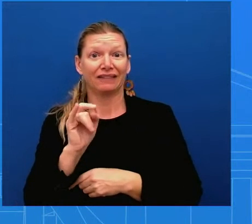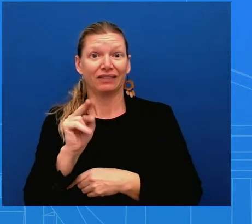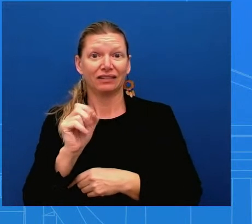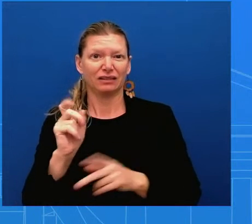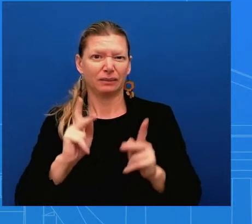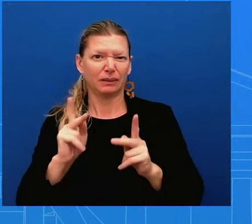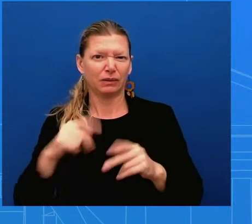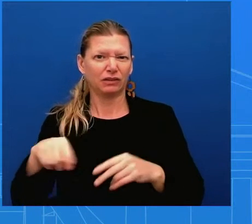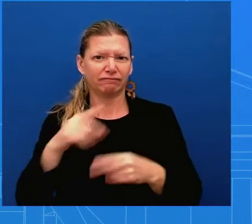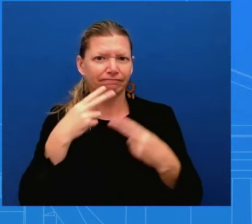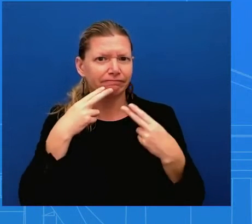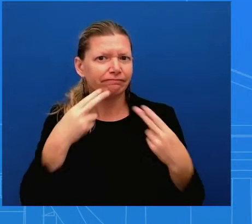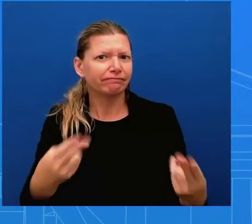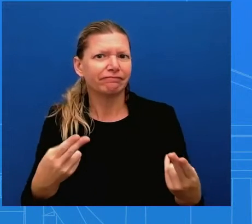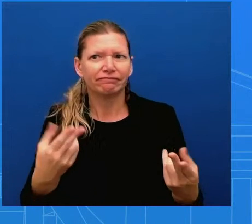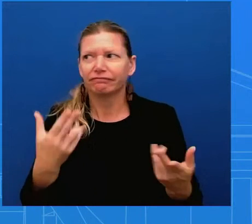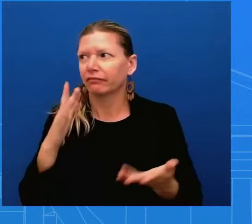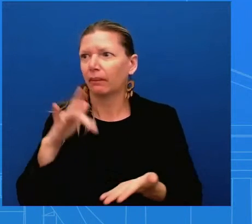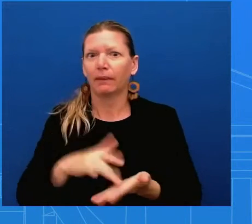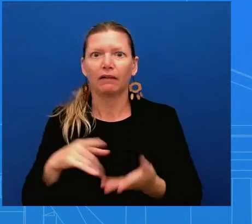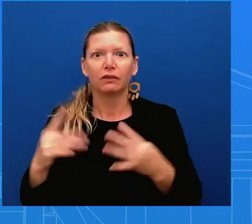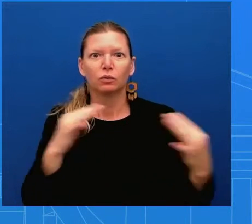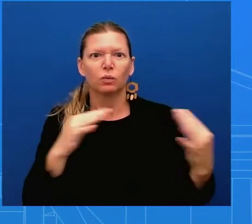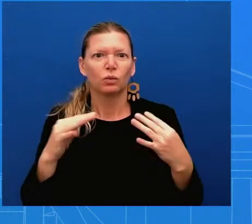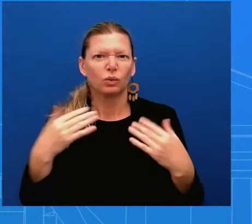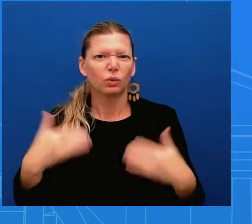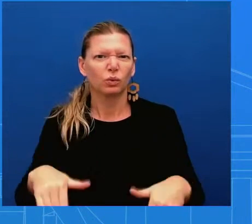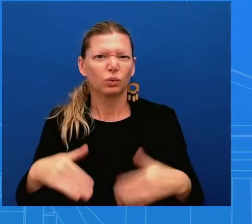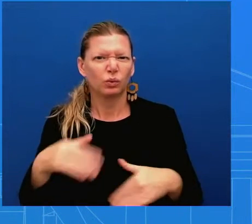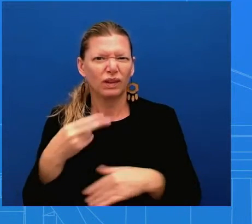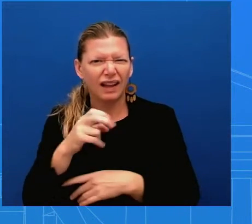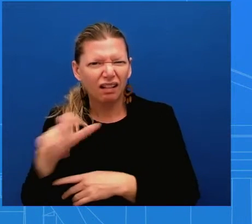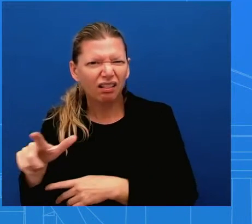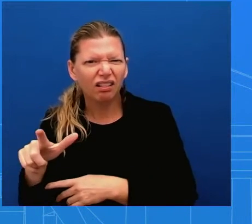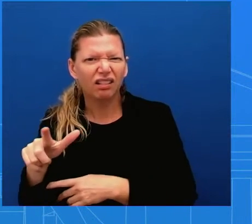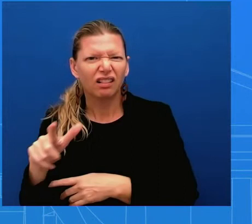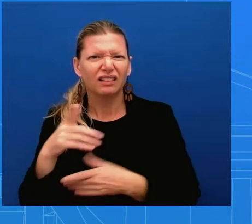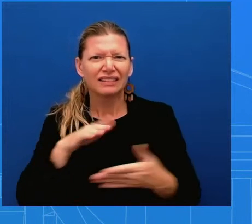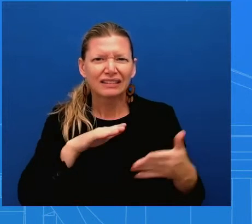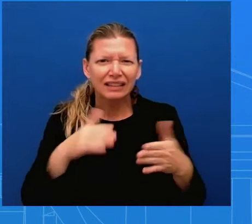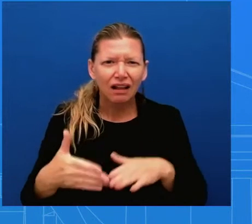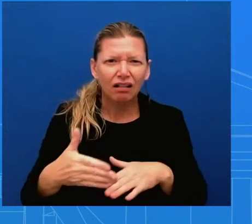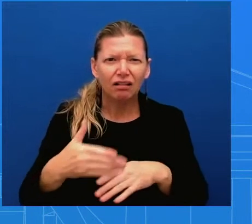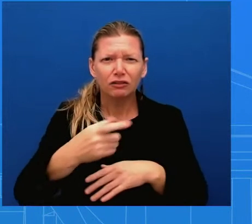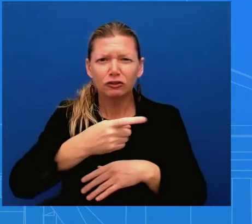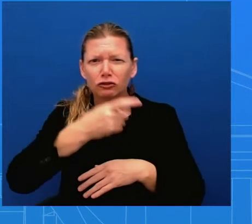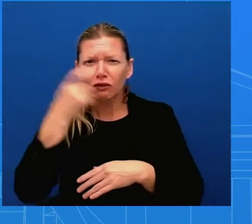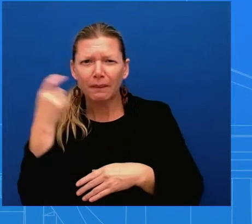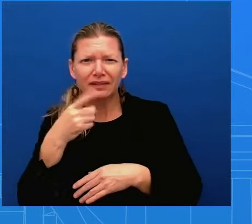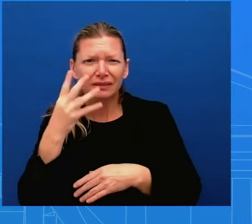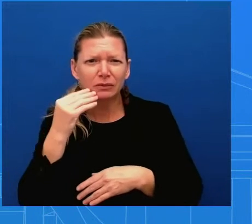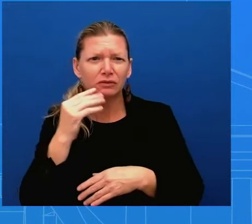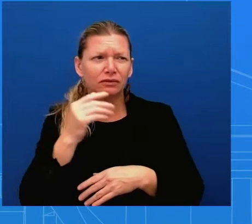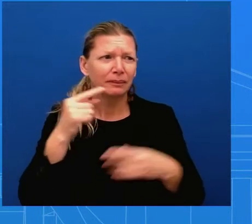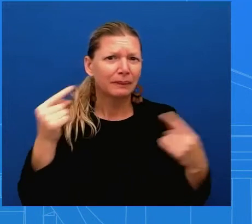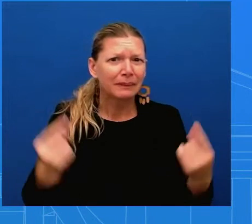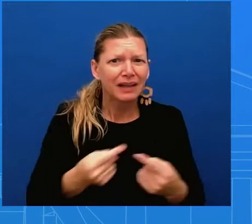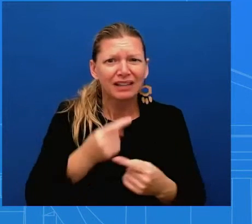No civilian should have to go through that. This is on the President's mind every day. Three, Israel has an unusual,